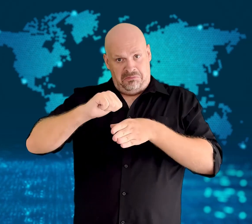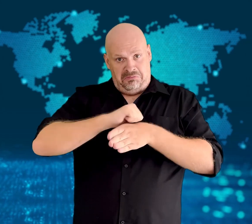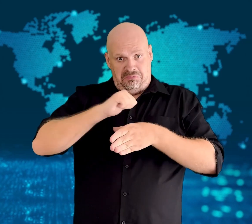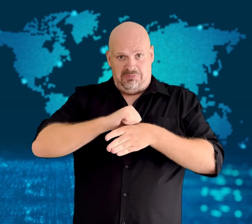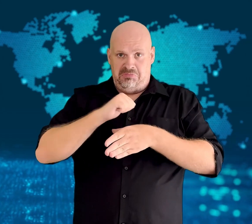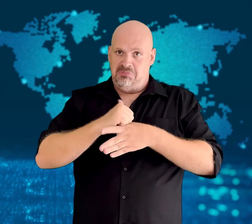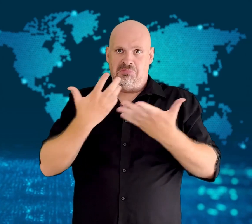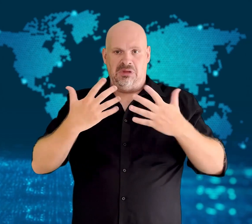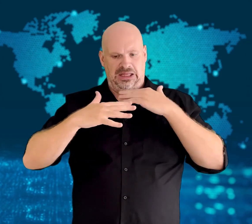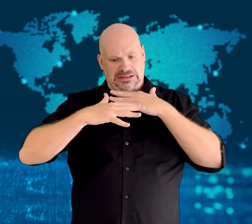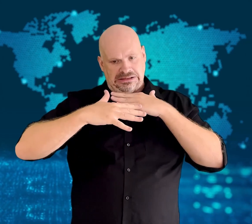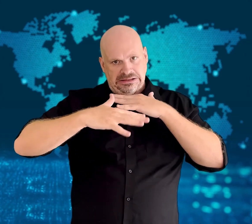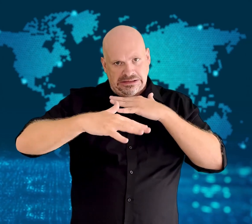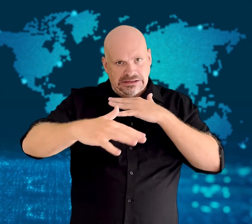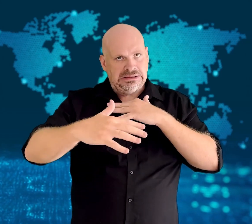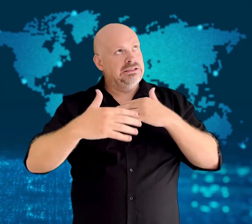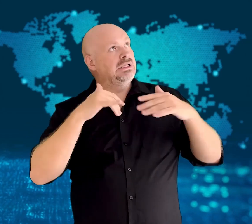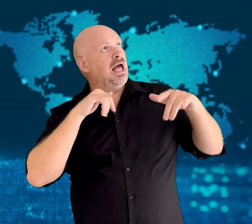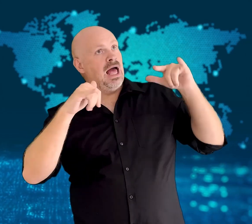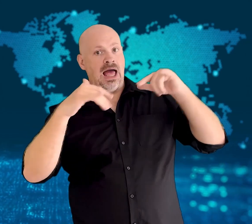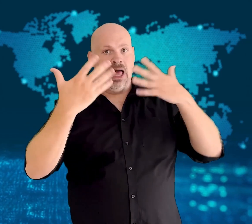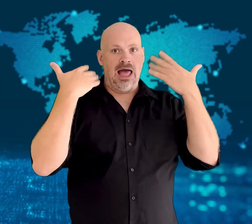and sea strikes.